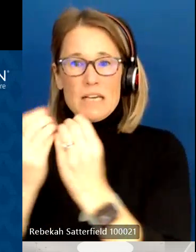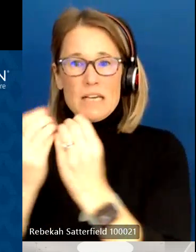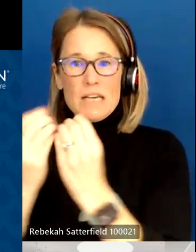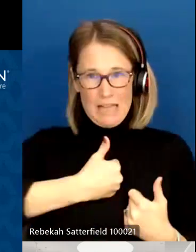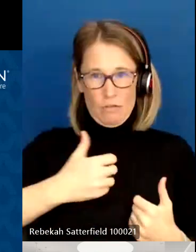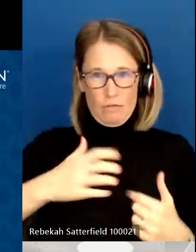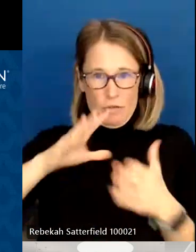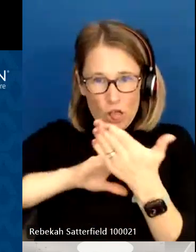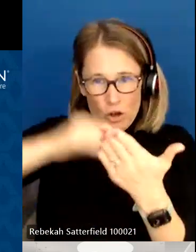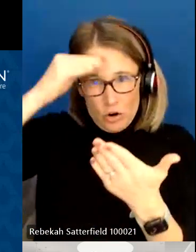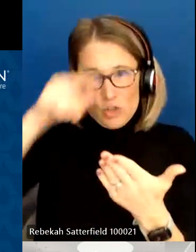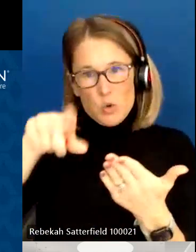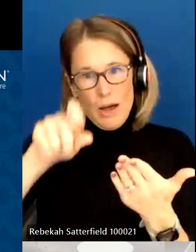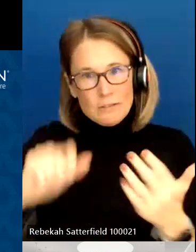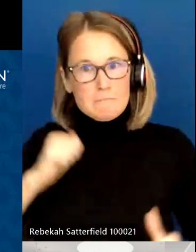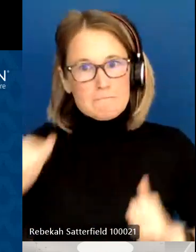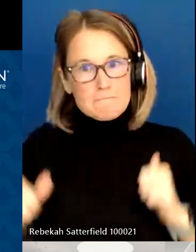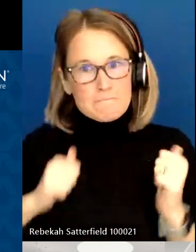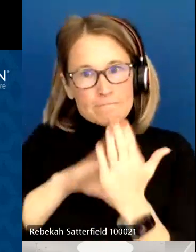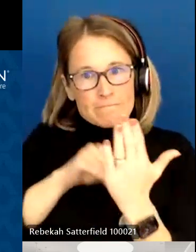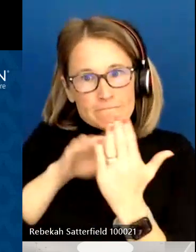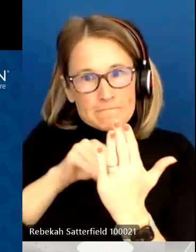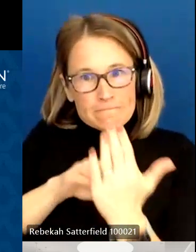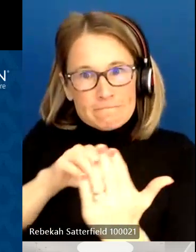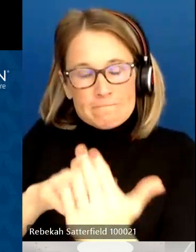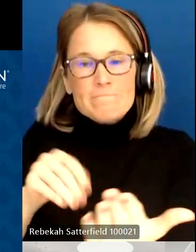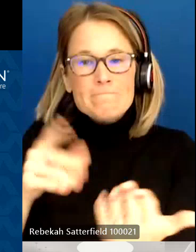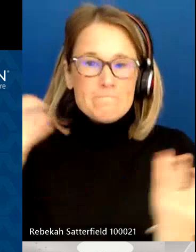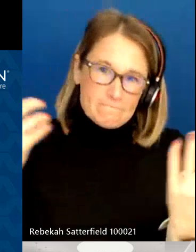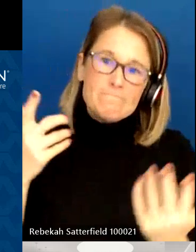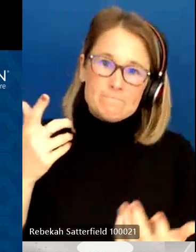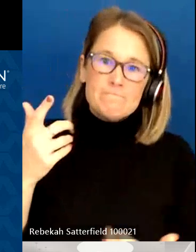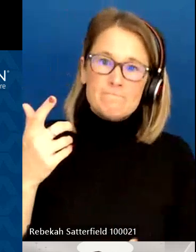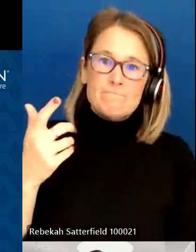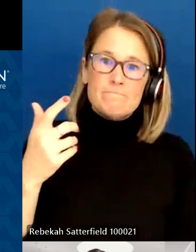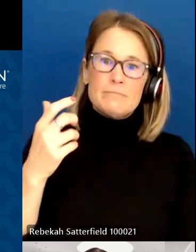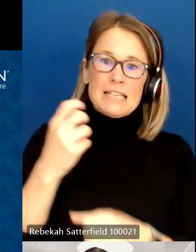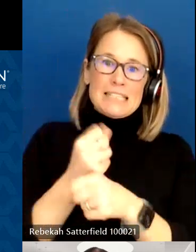hungry for the information you have to be a sponge safe AI is a task force that I've been involved in